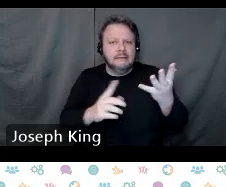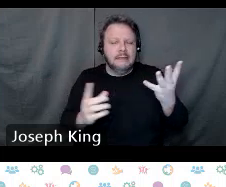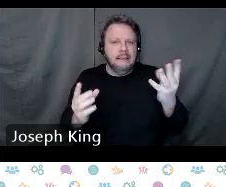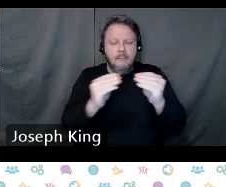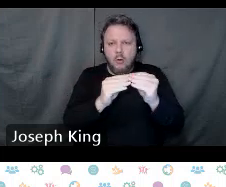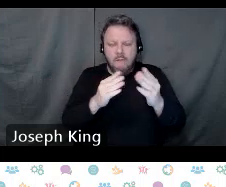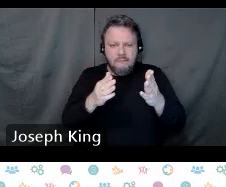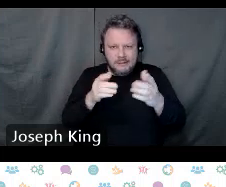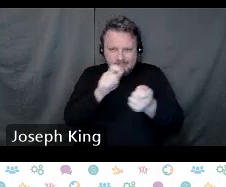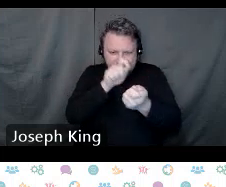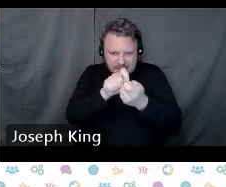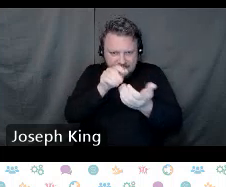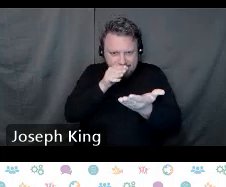In a strategic planning process.